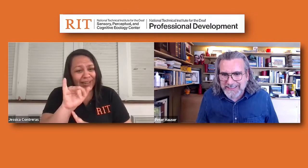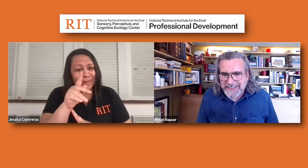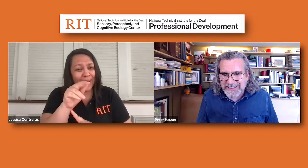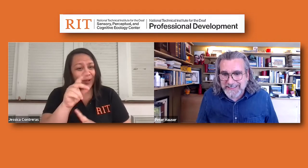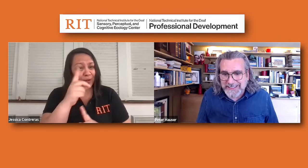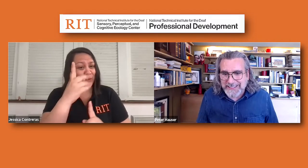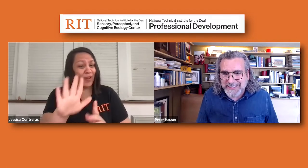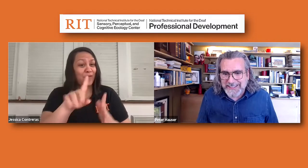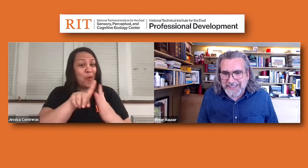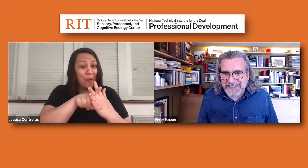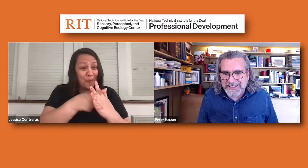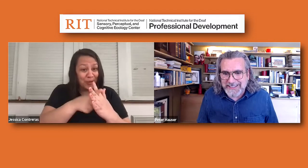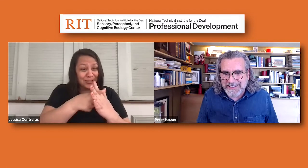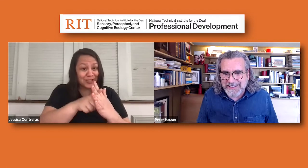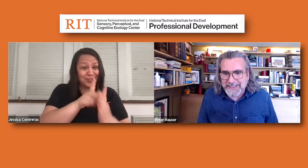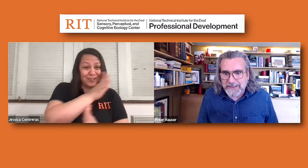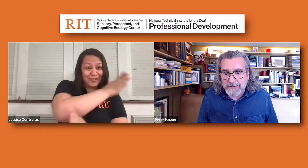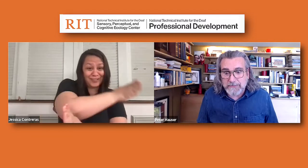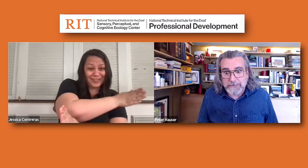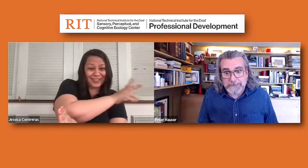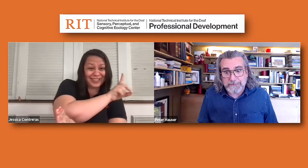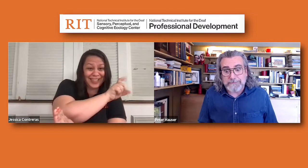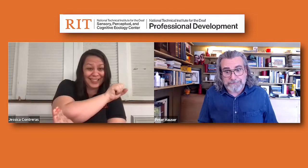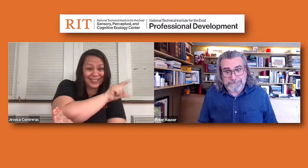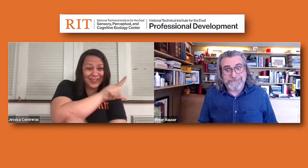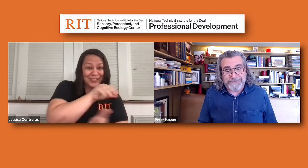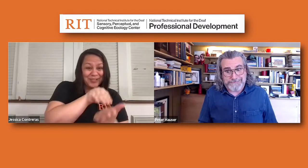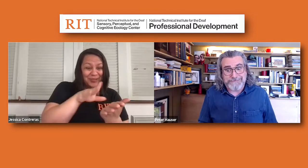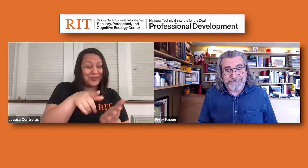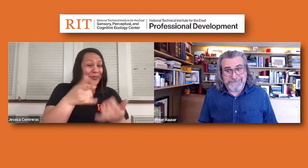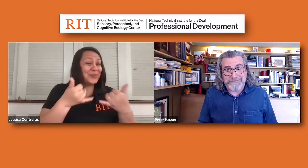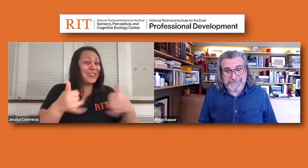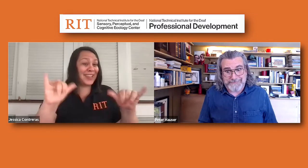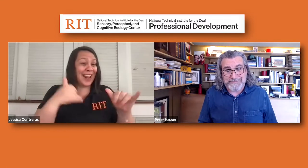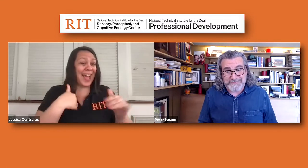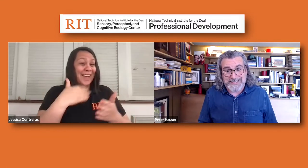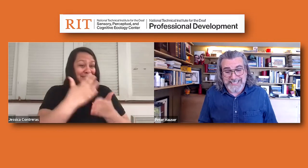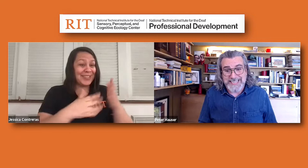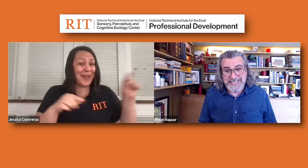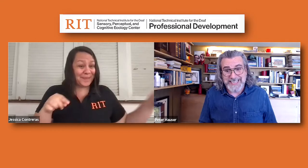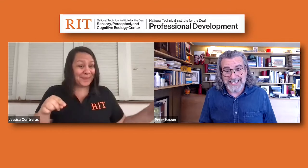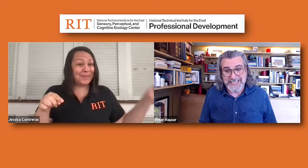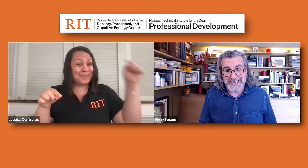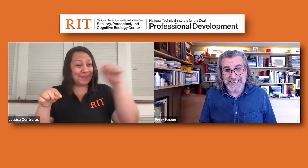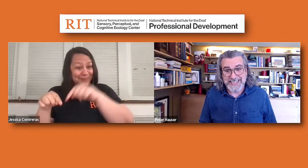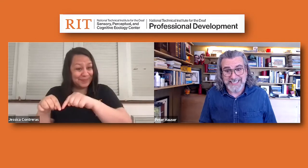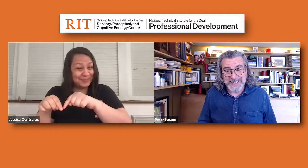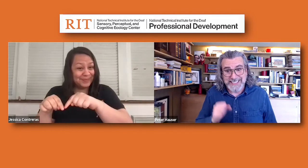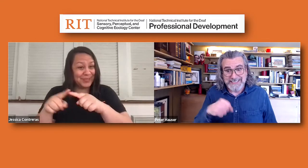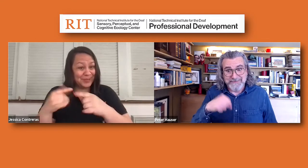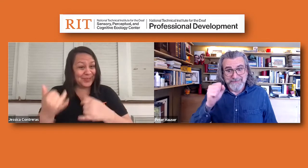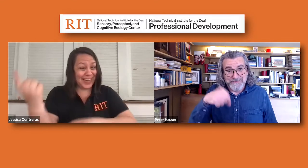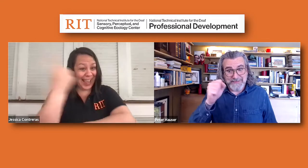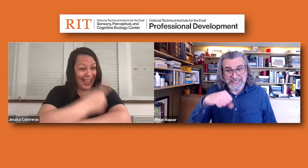Jessica: That is ironic because they were one of your first students, right?